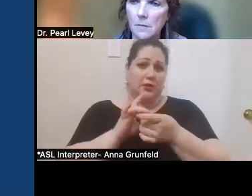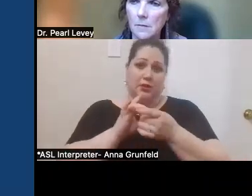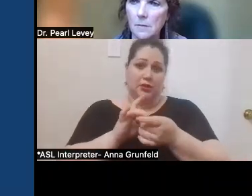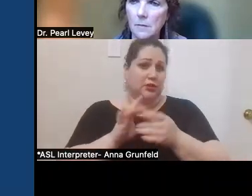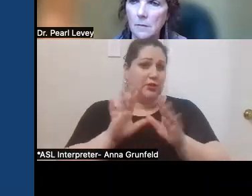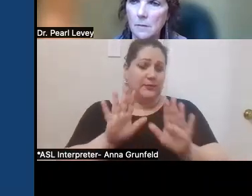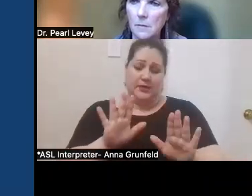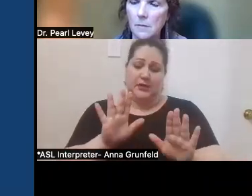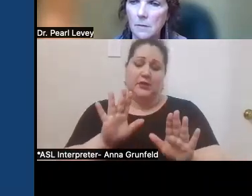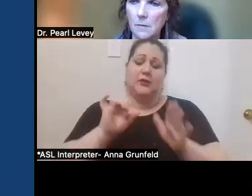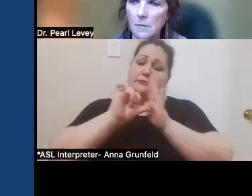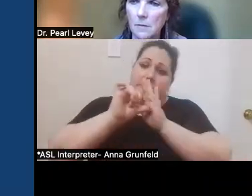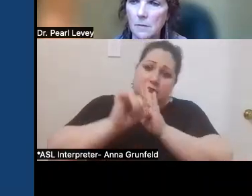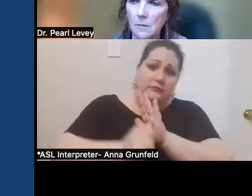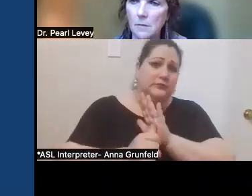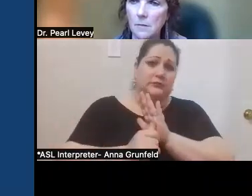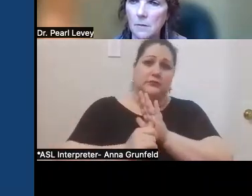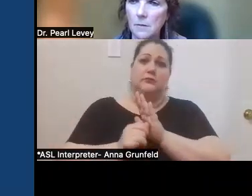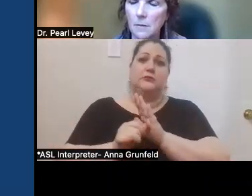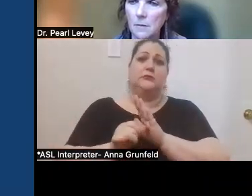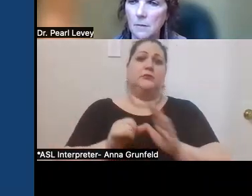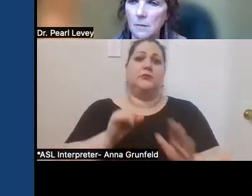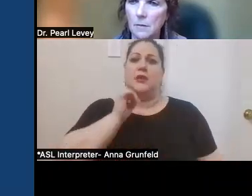It's not just about if you do this, then that there's,